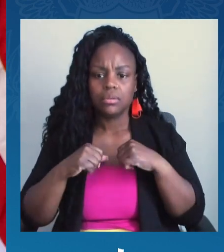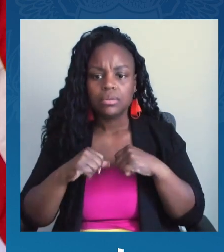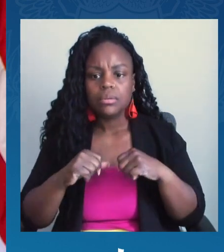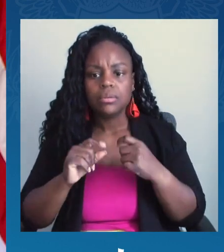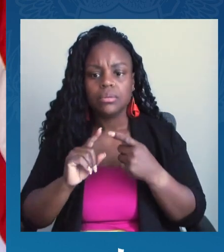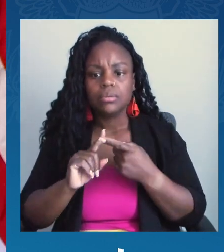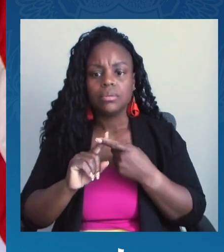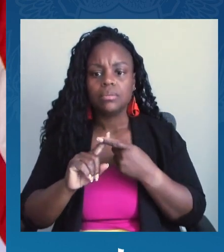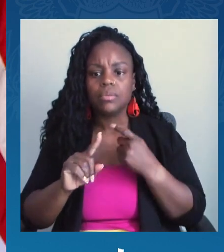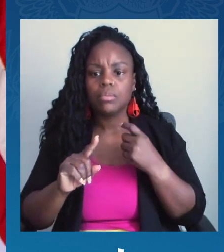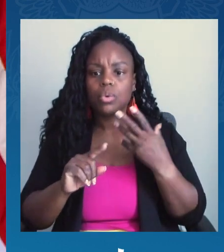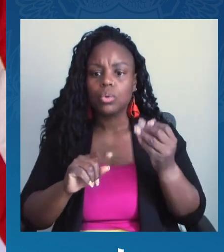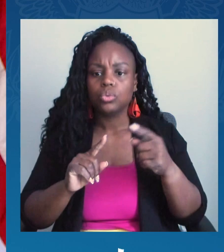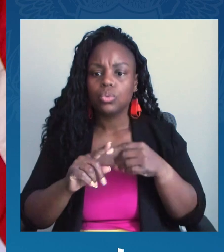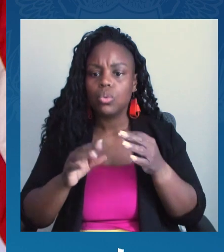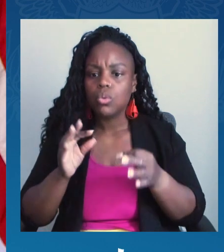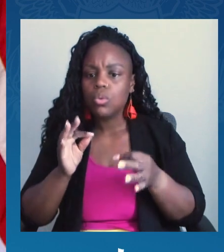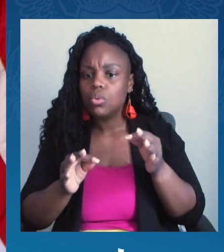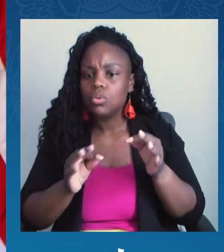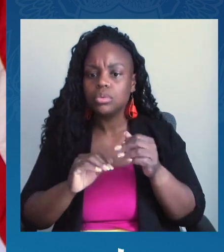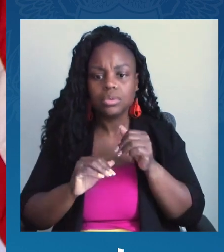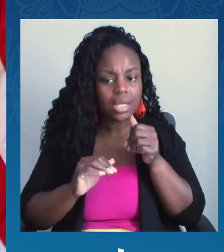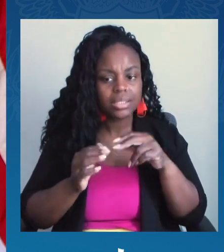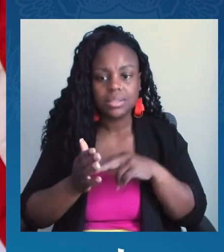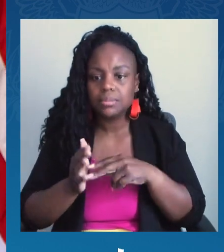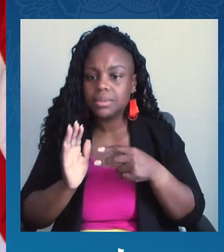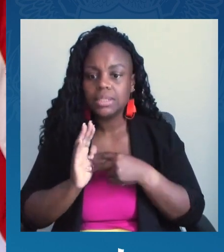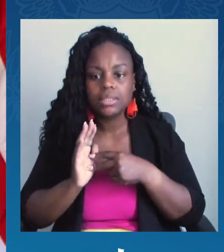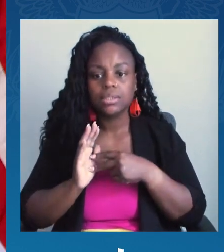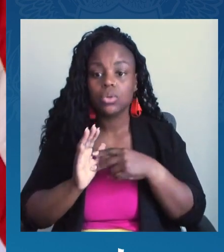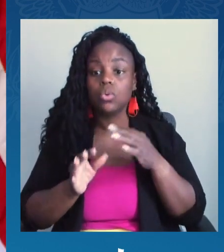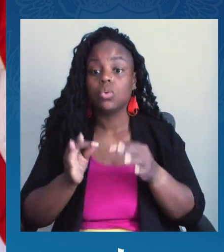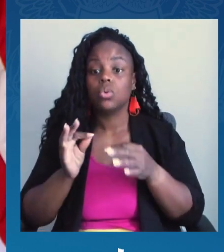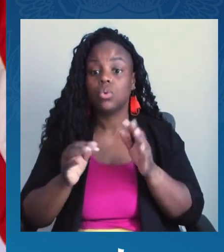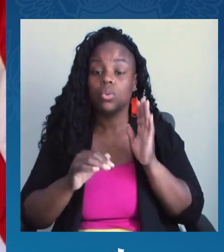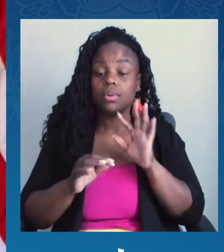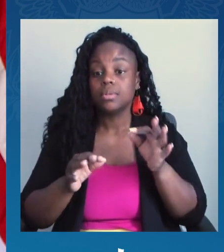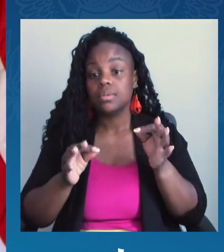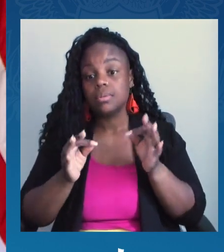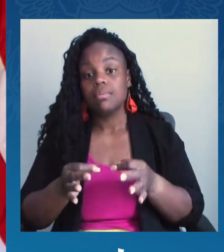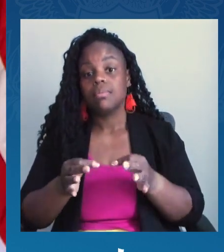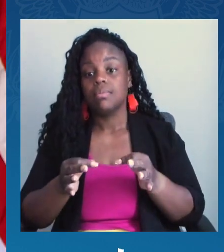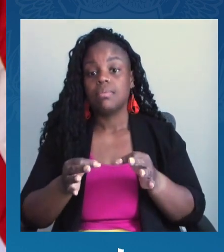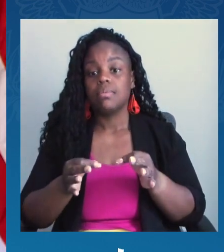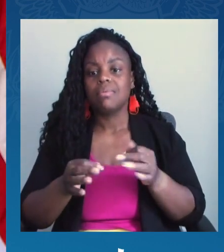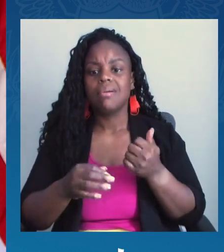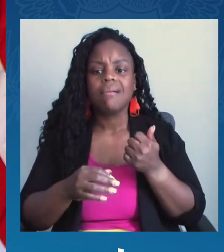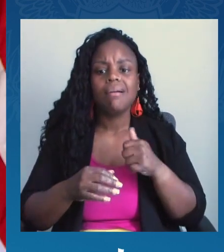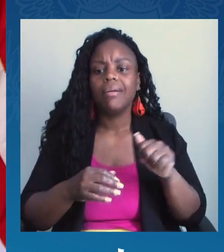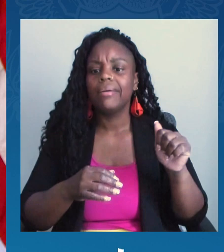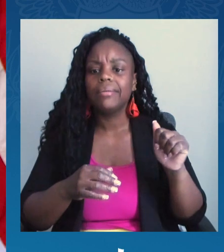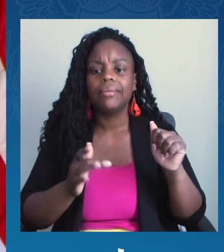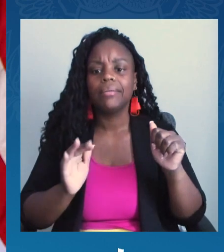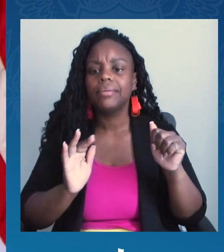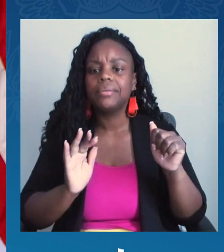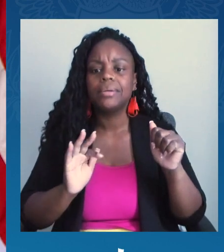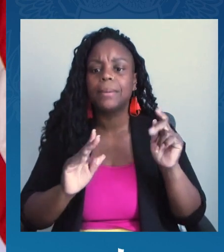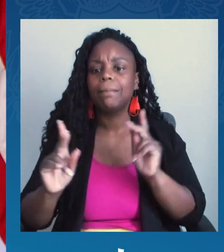Doesn't mean that a court will necessarily decide anything but the people, if we believe in systems of justice,